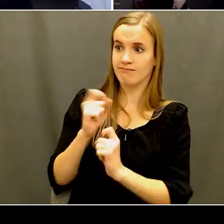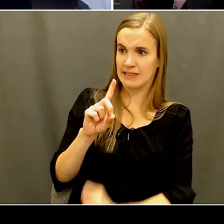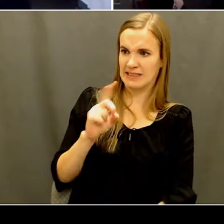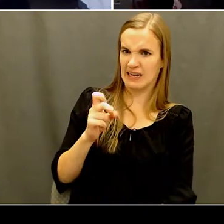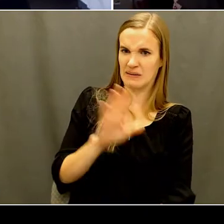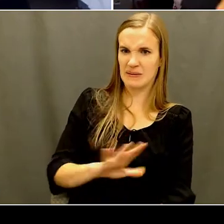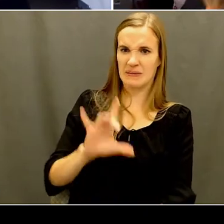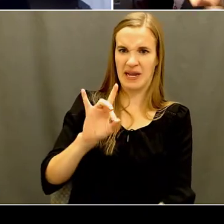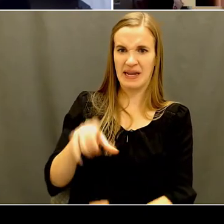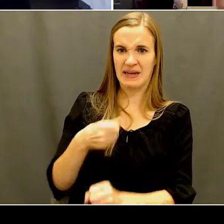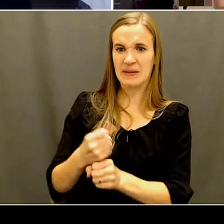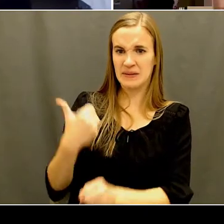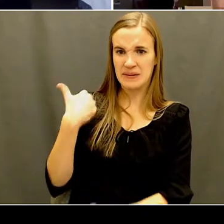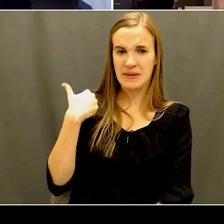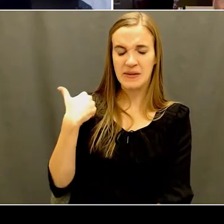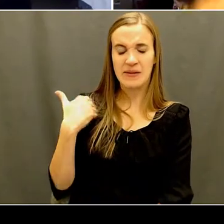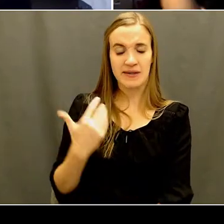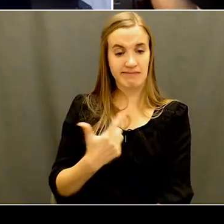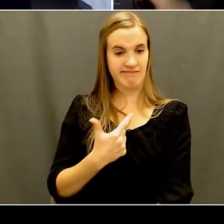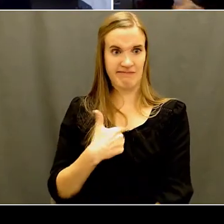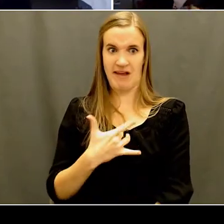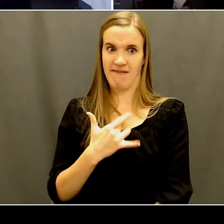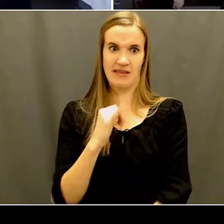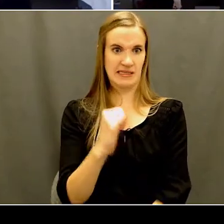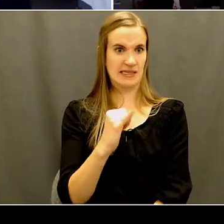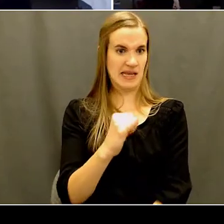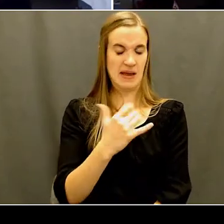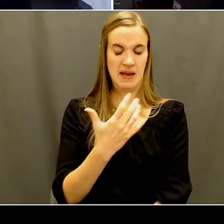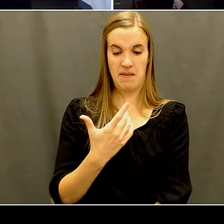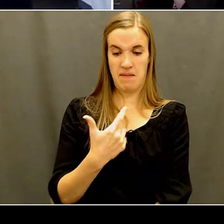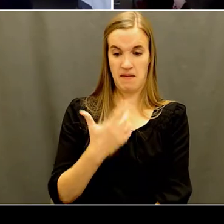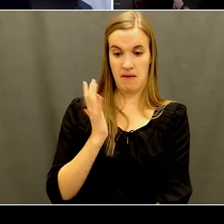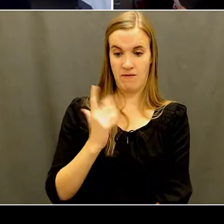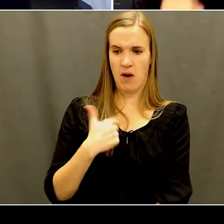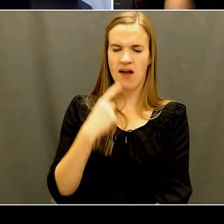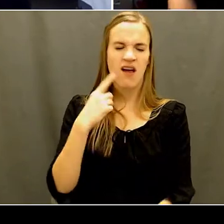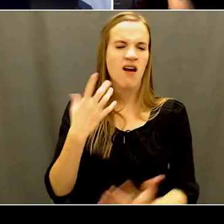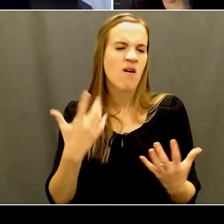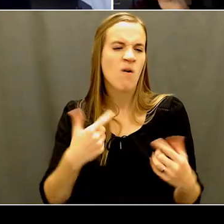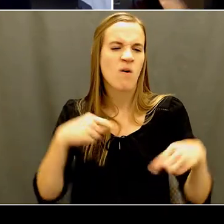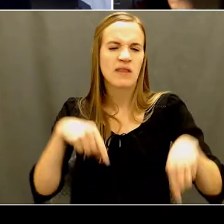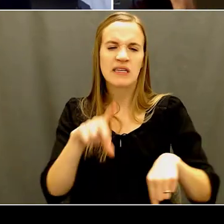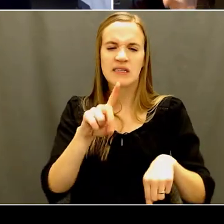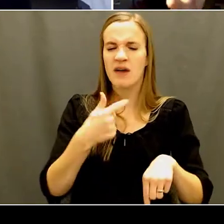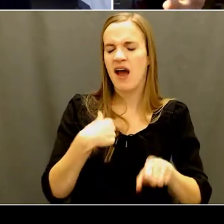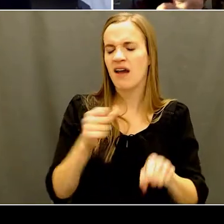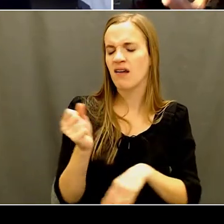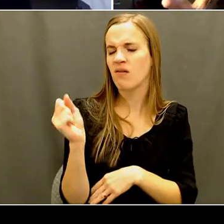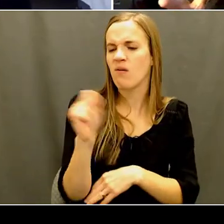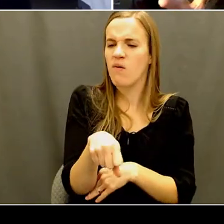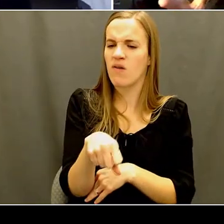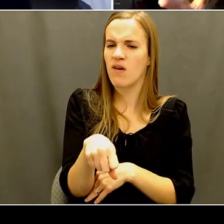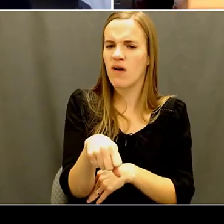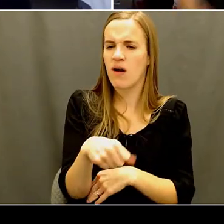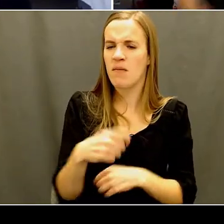diagnosis, like you were kind of saying was, I'm overcoming this, I'm going to be able to walk again, I'm going to be able to be, you know, like, not have a